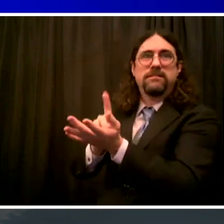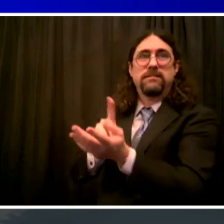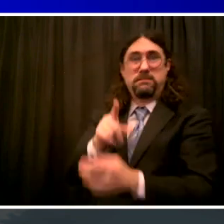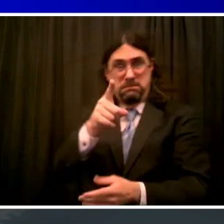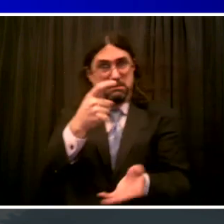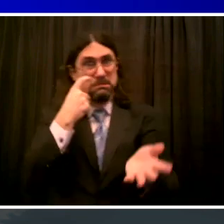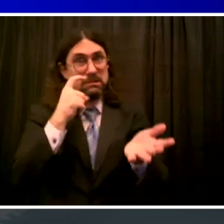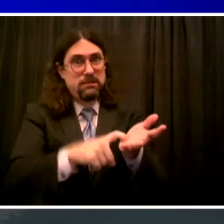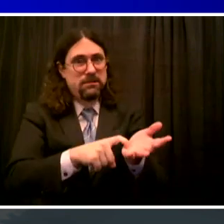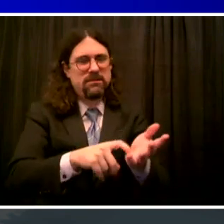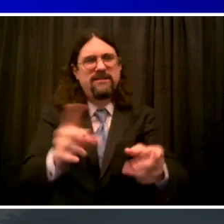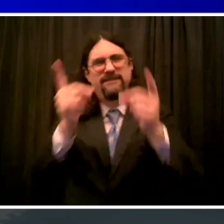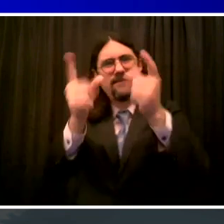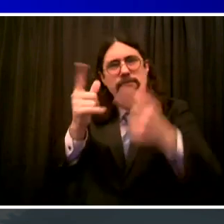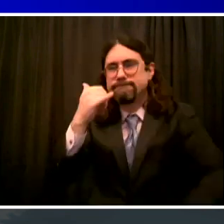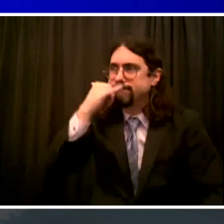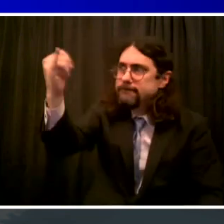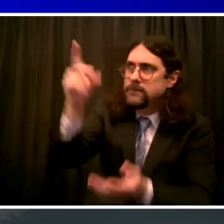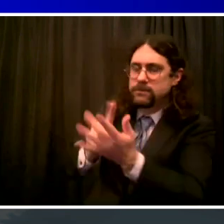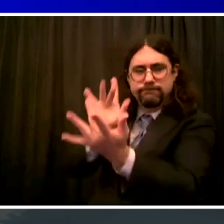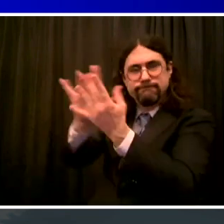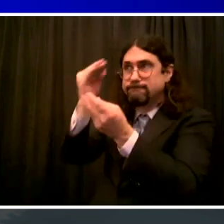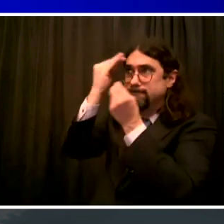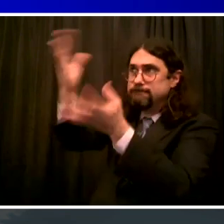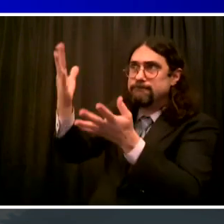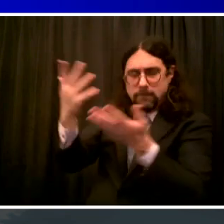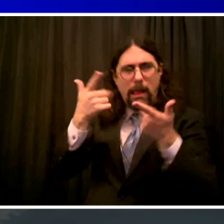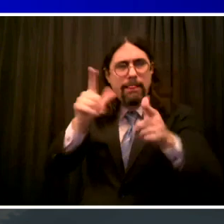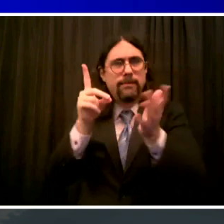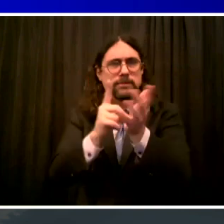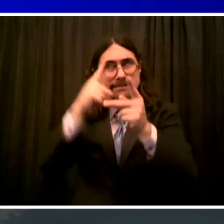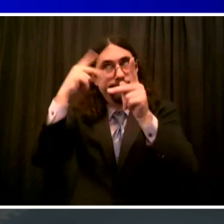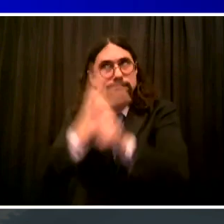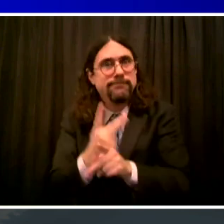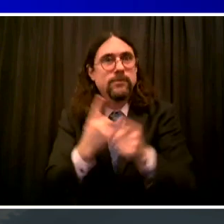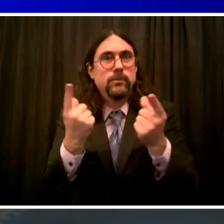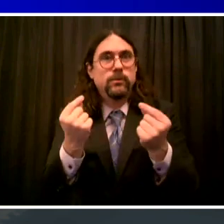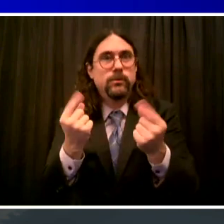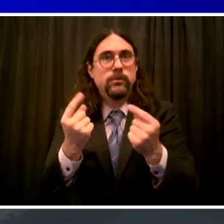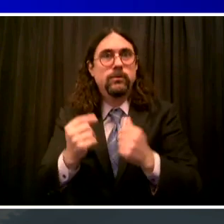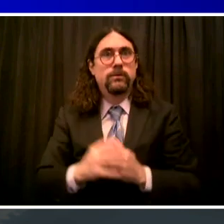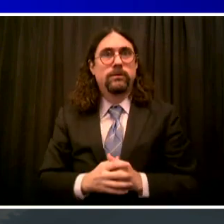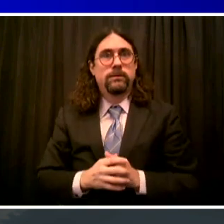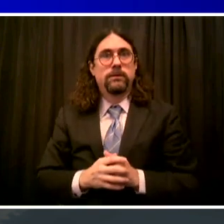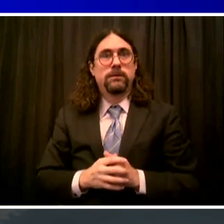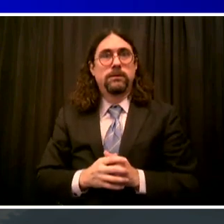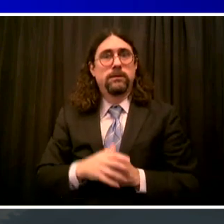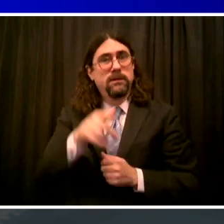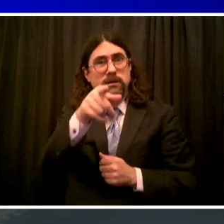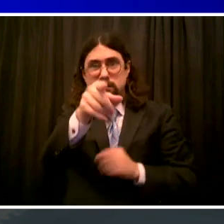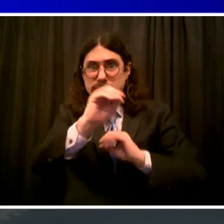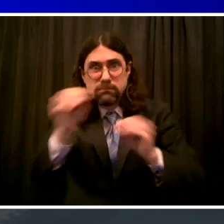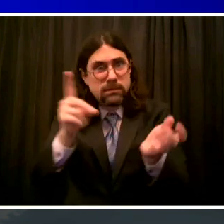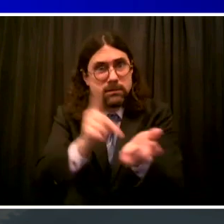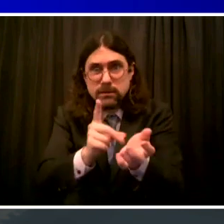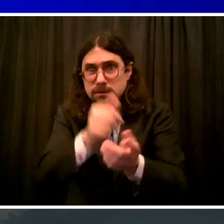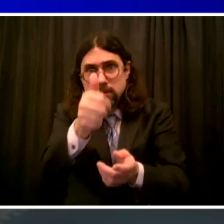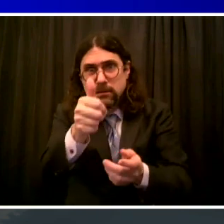SO, WHEN YOU SEE THESE PRBLOEMS REACH OUT TO A HEALTH CARE PROFESSIONAL IMMEDIATELY. AND ANYONE,